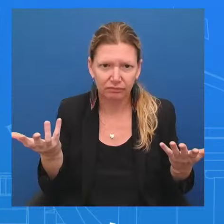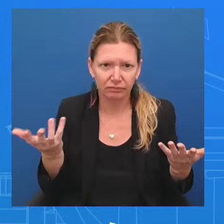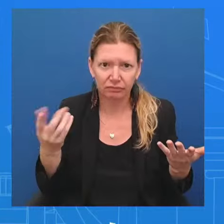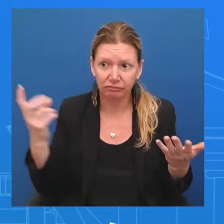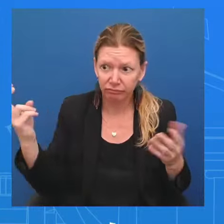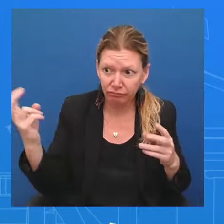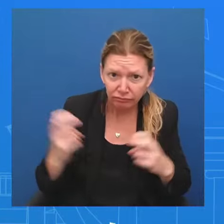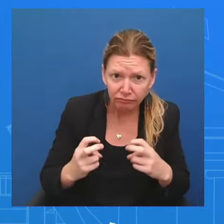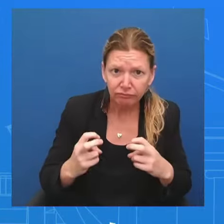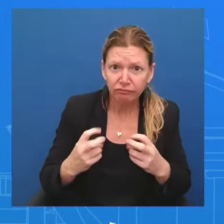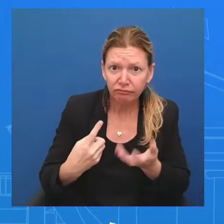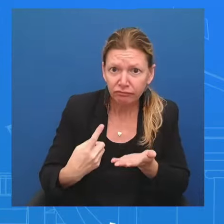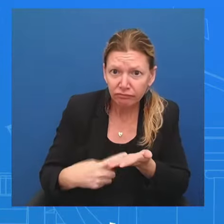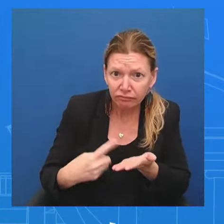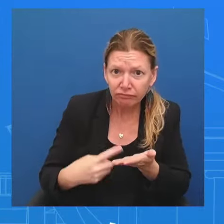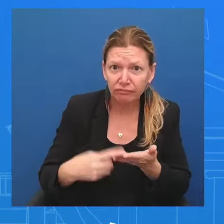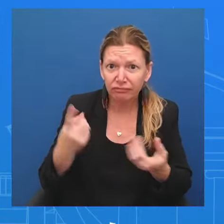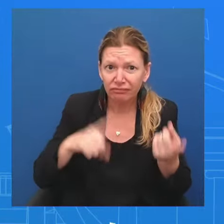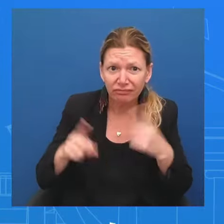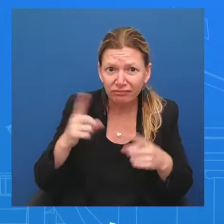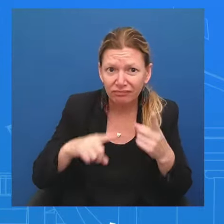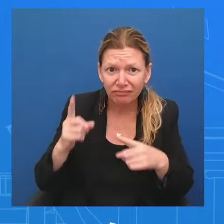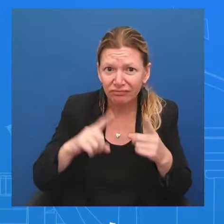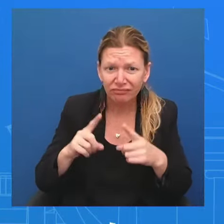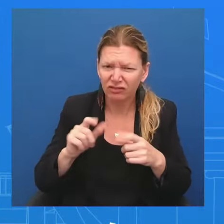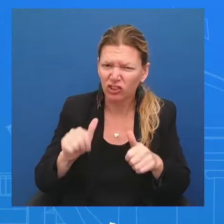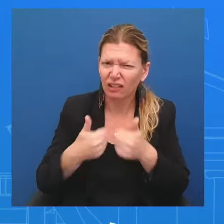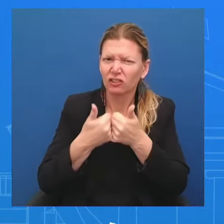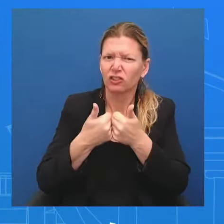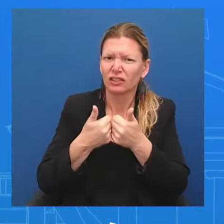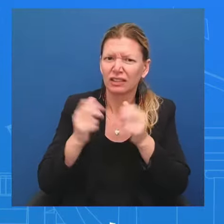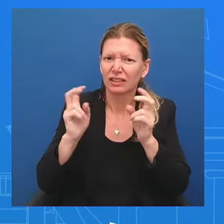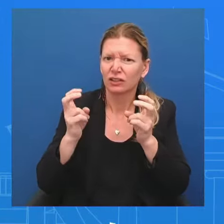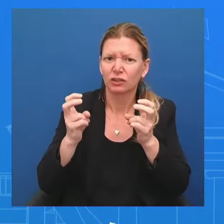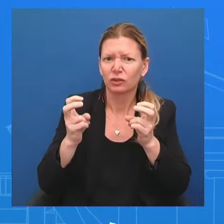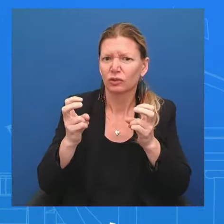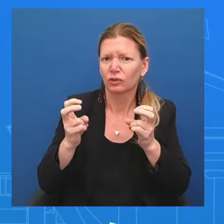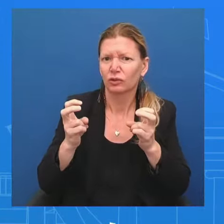a challenging issue, the border, they voted against their own policies,